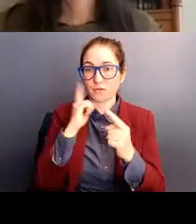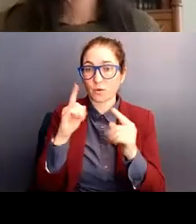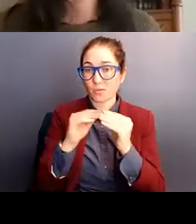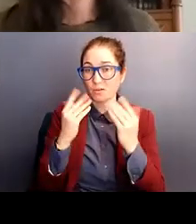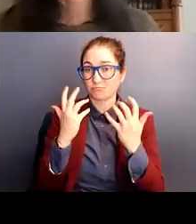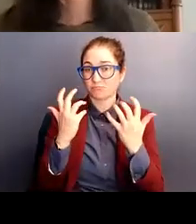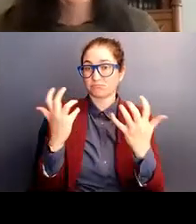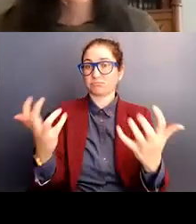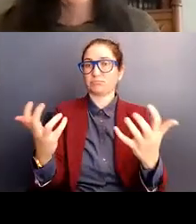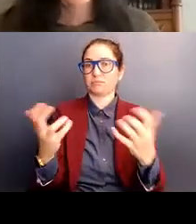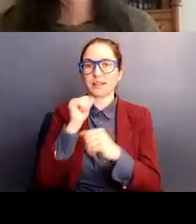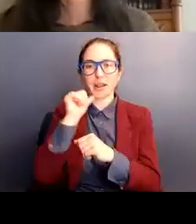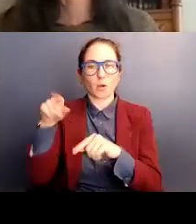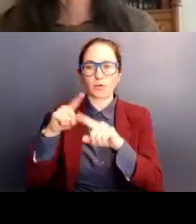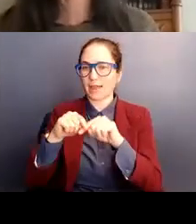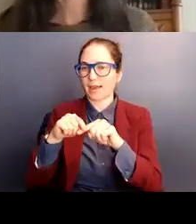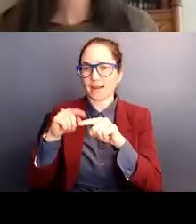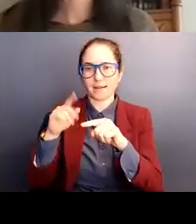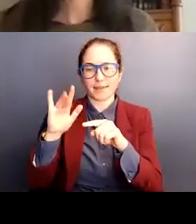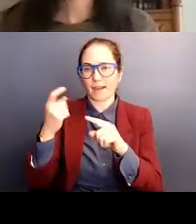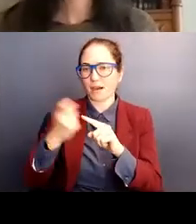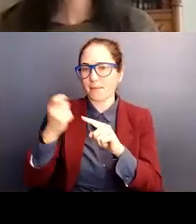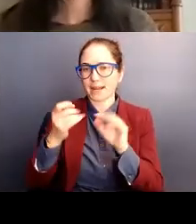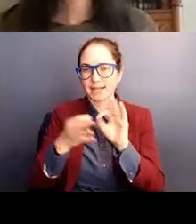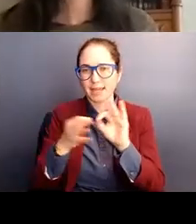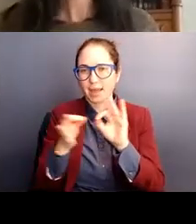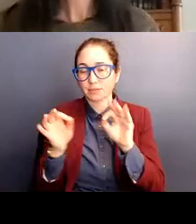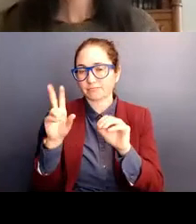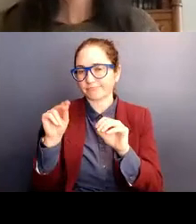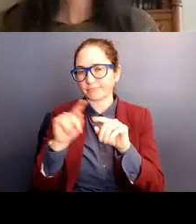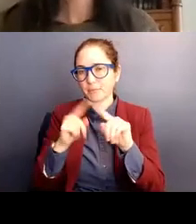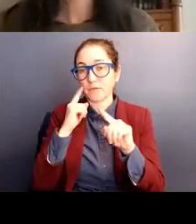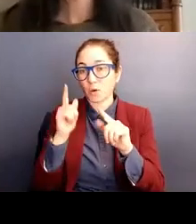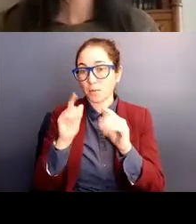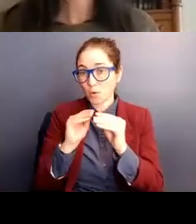not just relying on automatic captioning there. Try to get